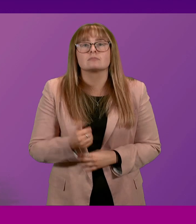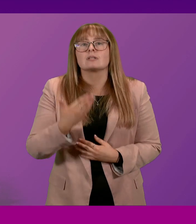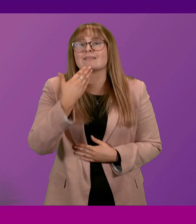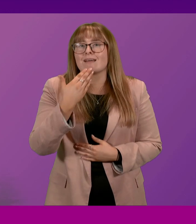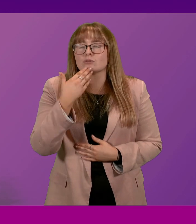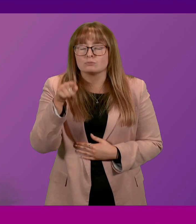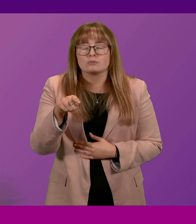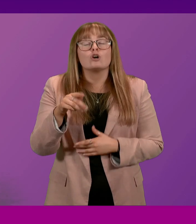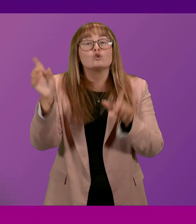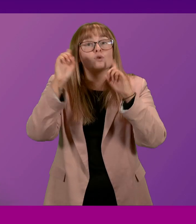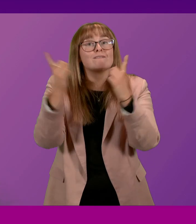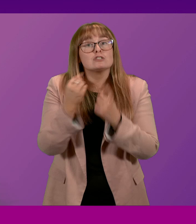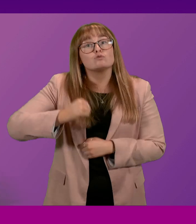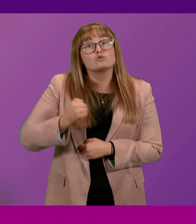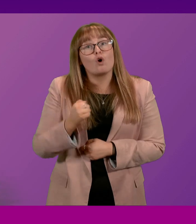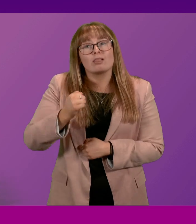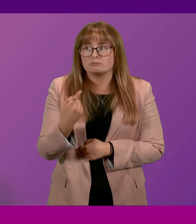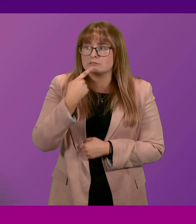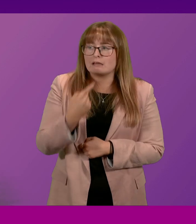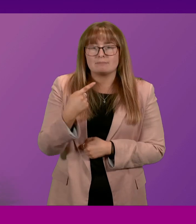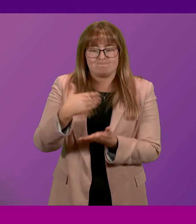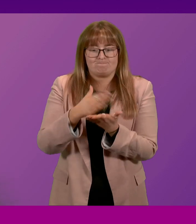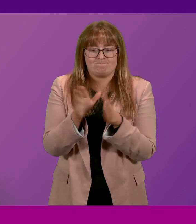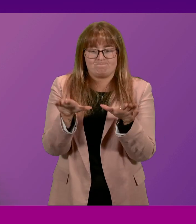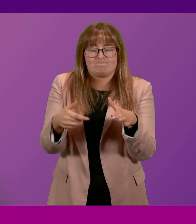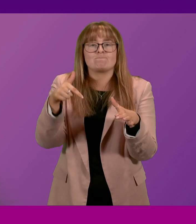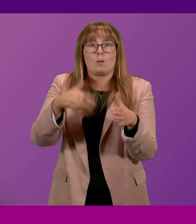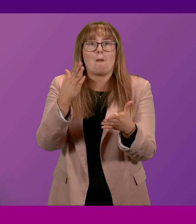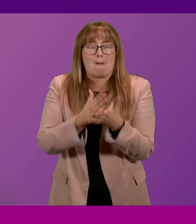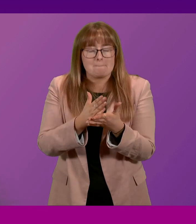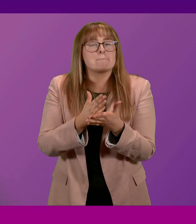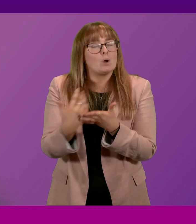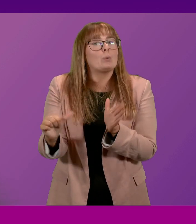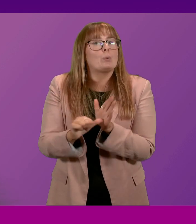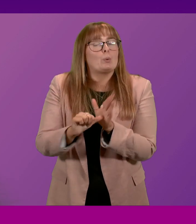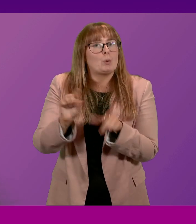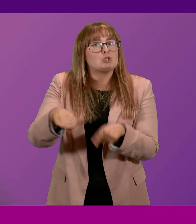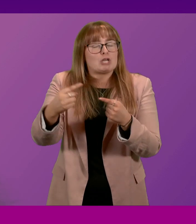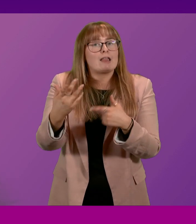Universities Scotland has said that the sector is in an “immensely difficult place”. The